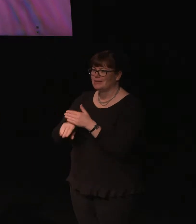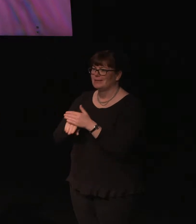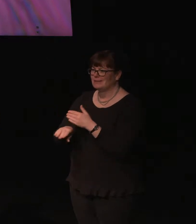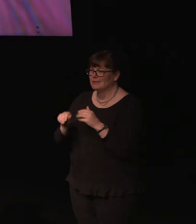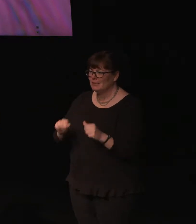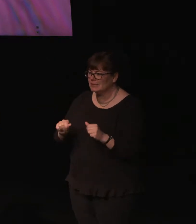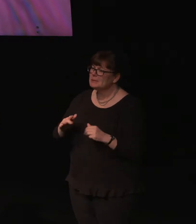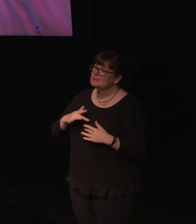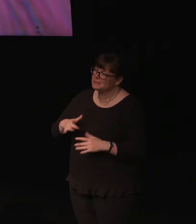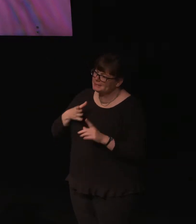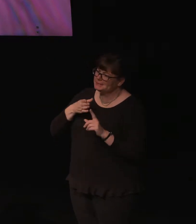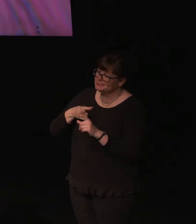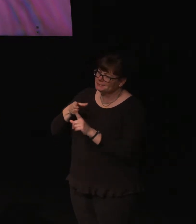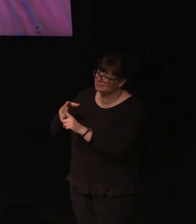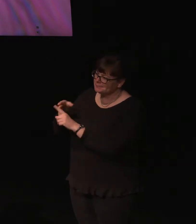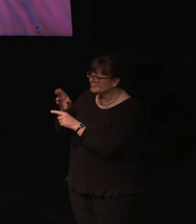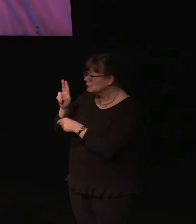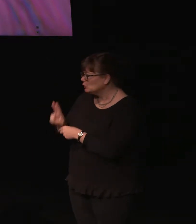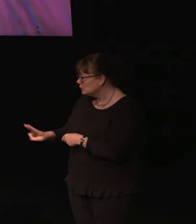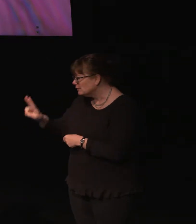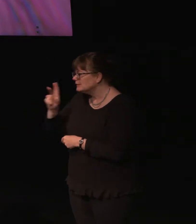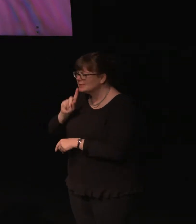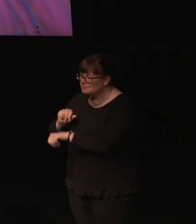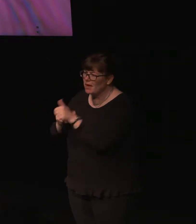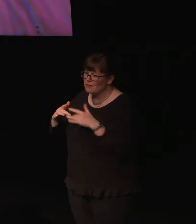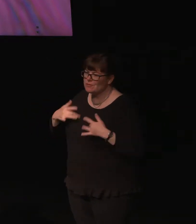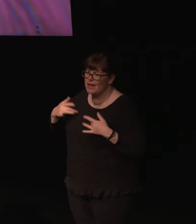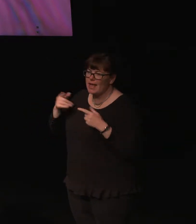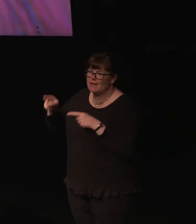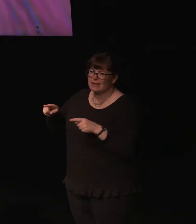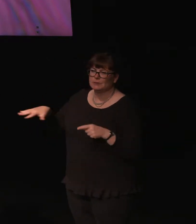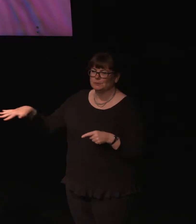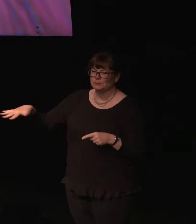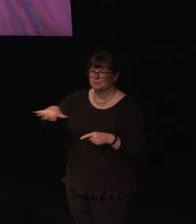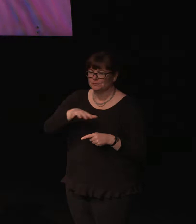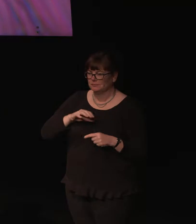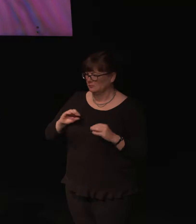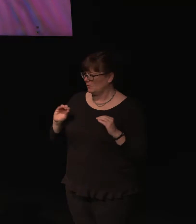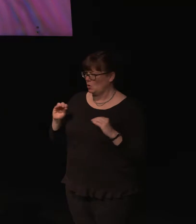but I've done a lot at other events and everything. Nothing GDC size,